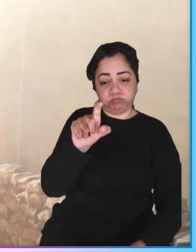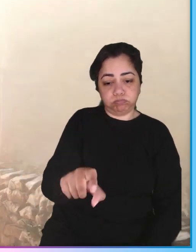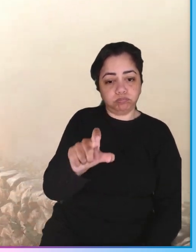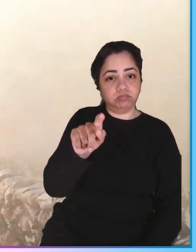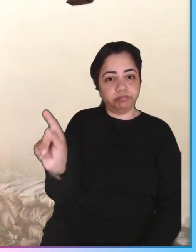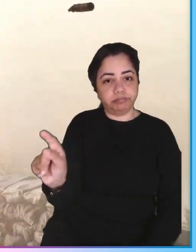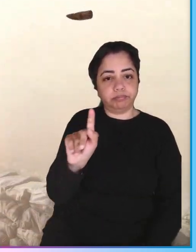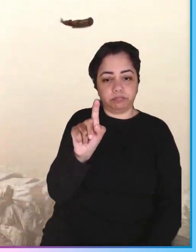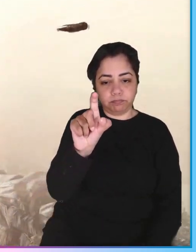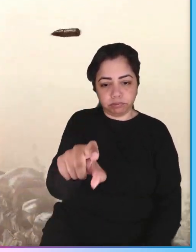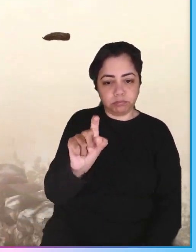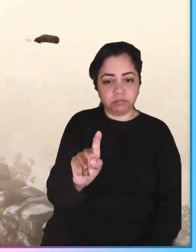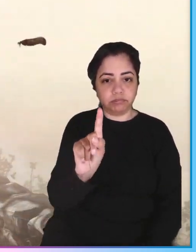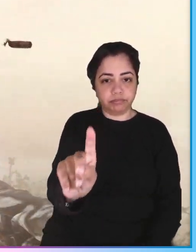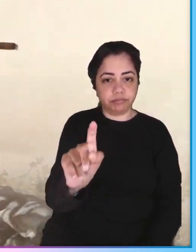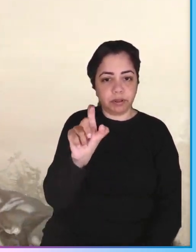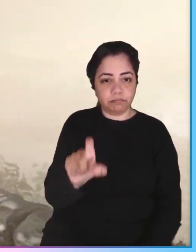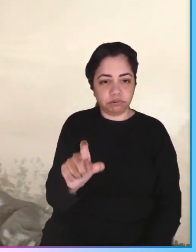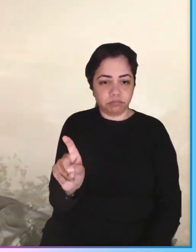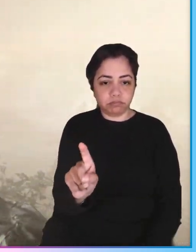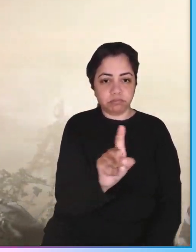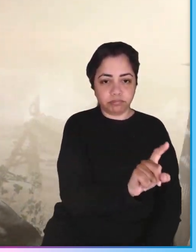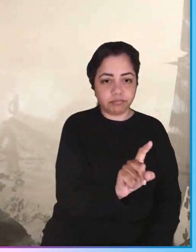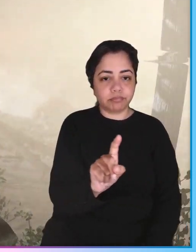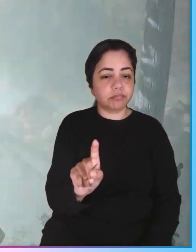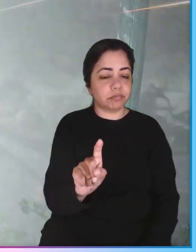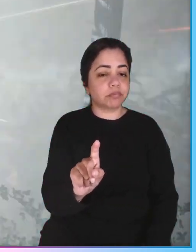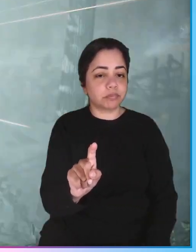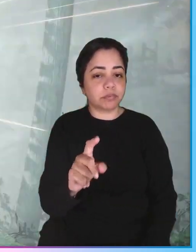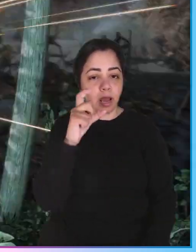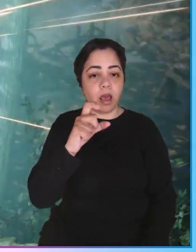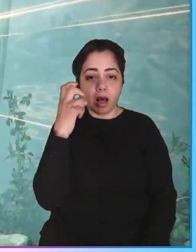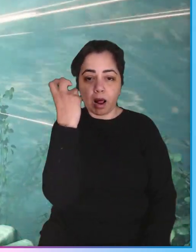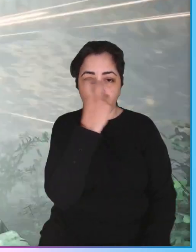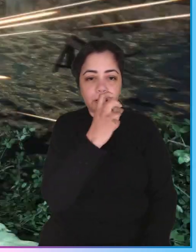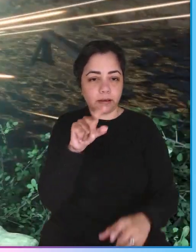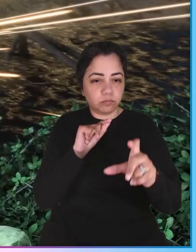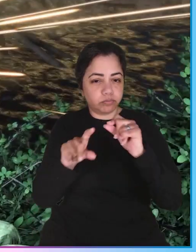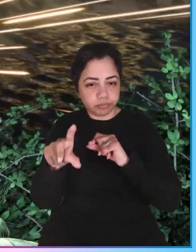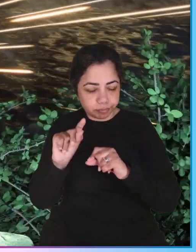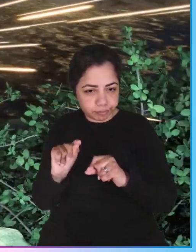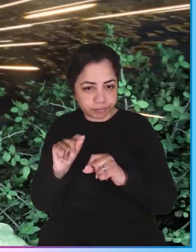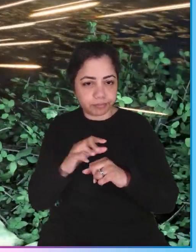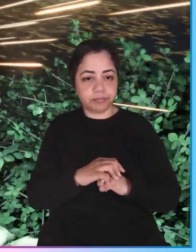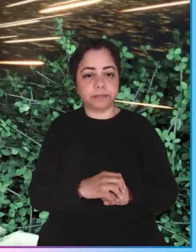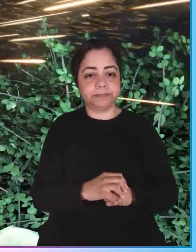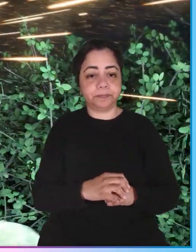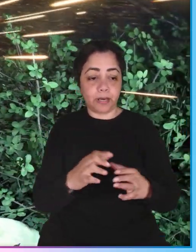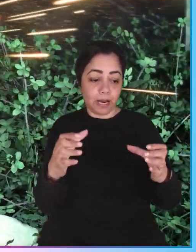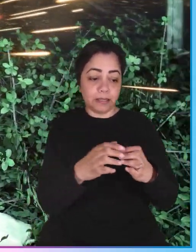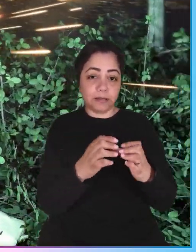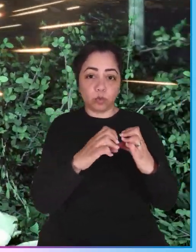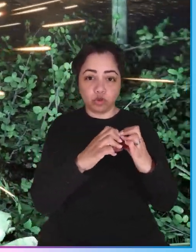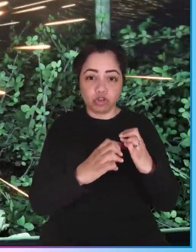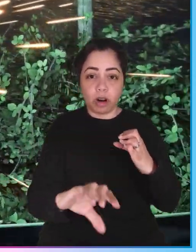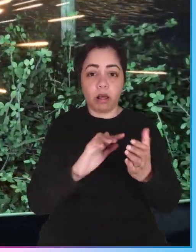and we have a range of ways to get in touch if you have any feedback for future titles. That’s what we absolutely love, because there should be nothing about us without us.